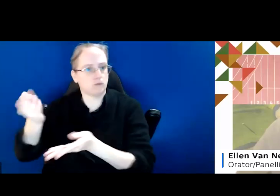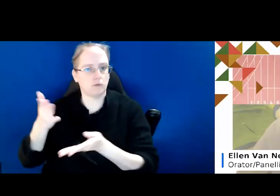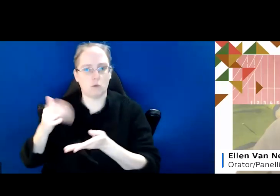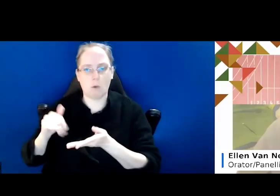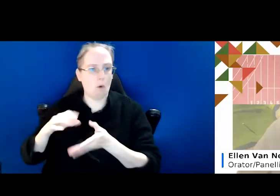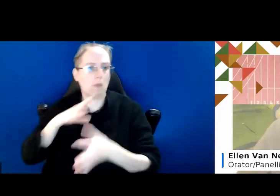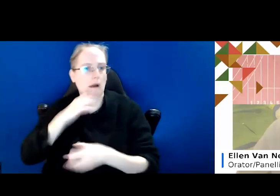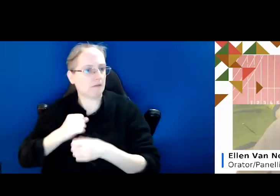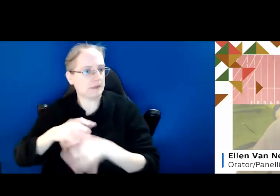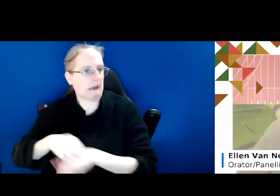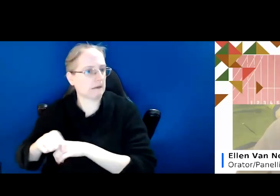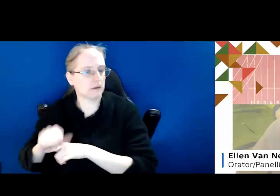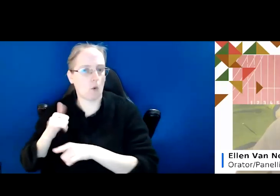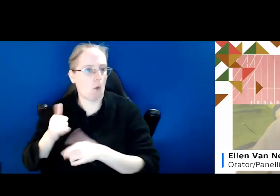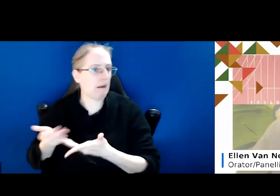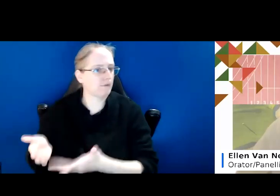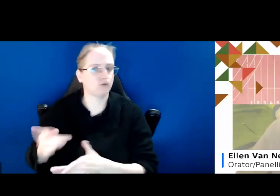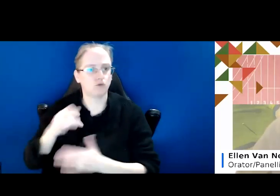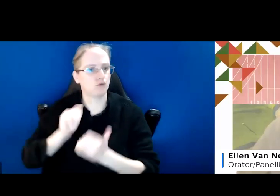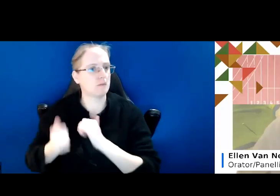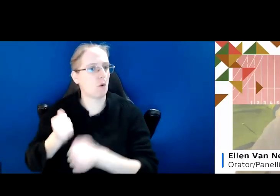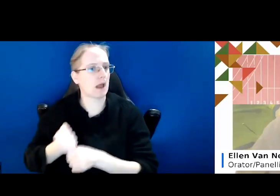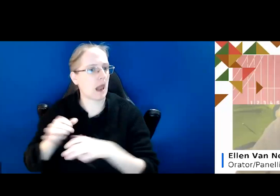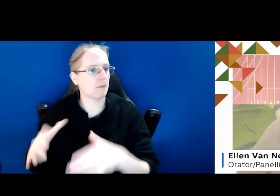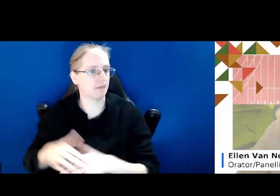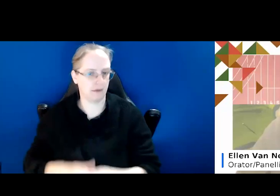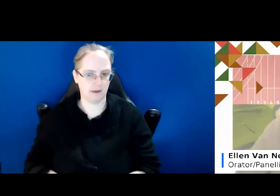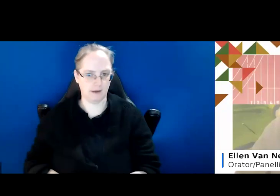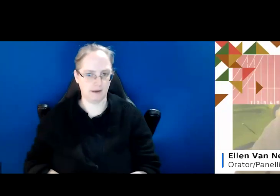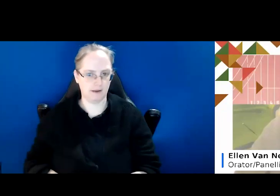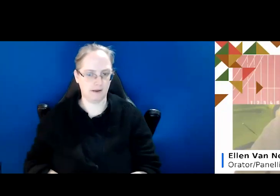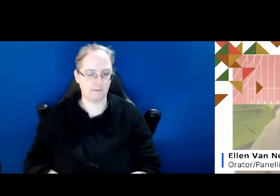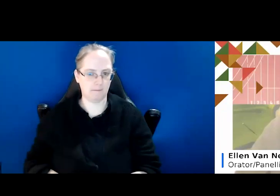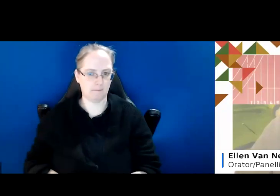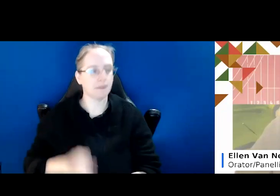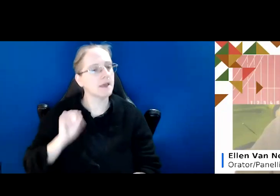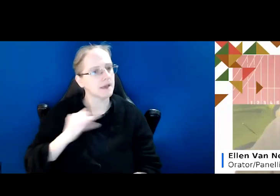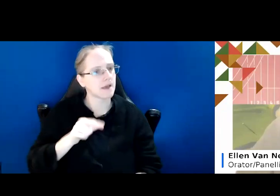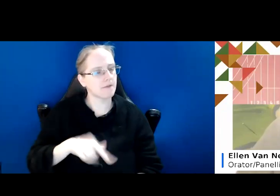But in some ways, even though there's that pain, there's also a slight comfort